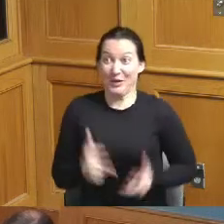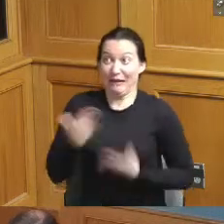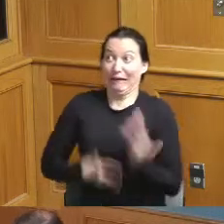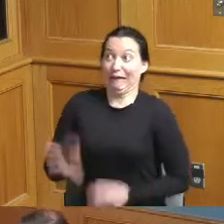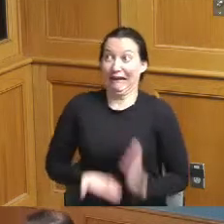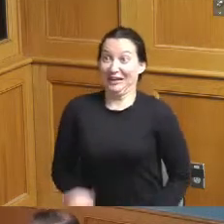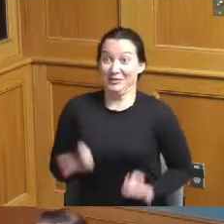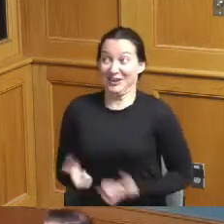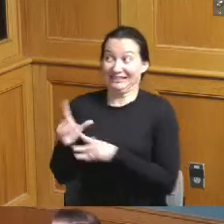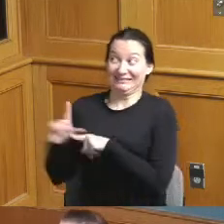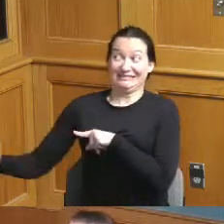trying to get out of the hot seat